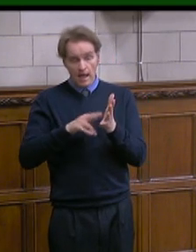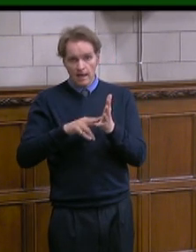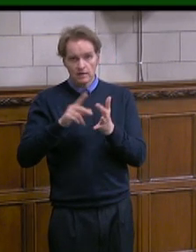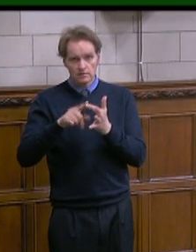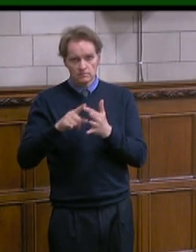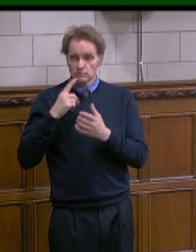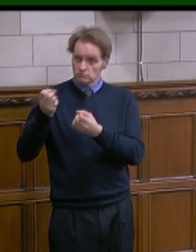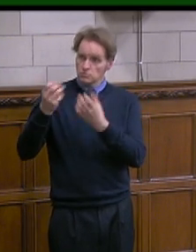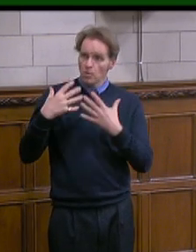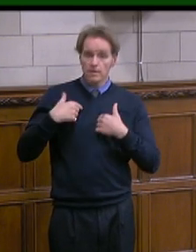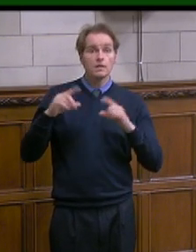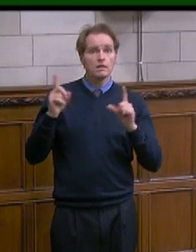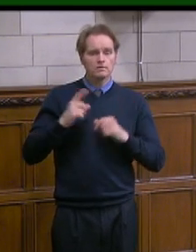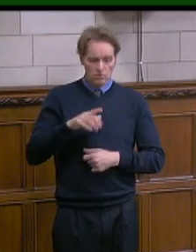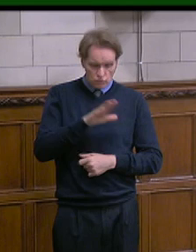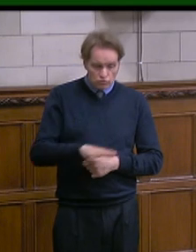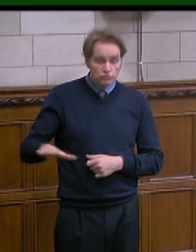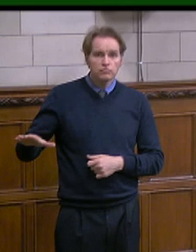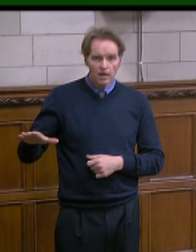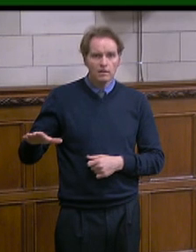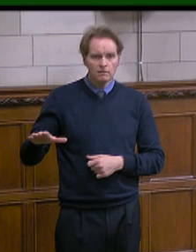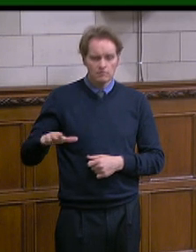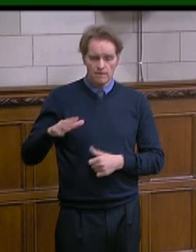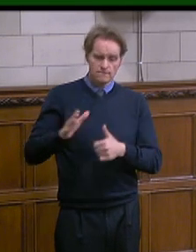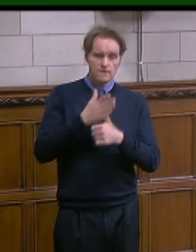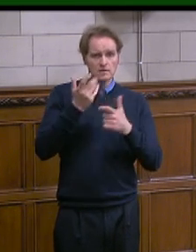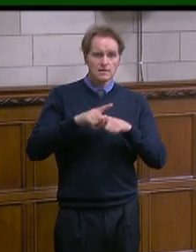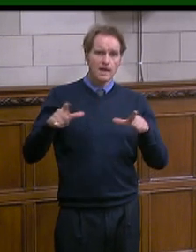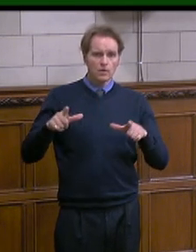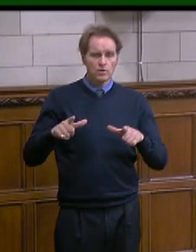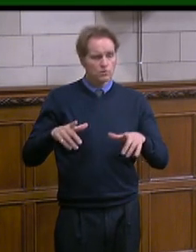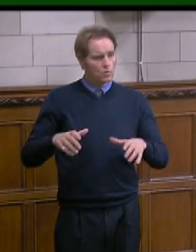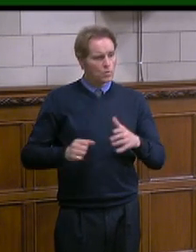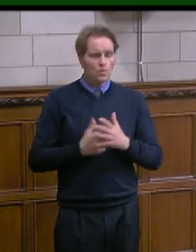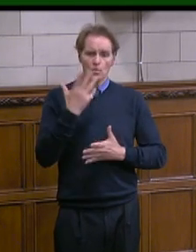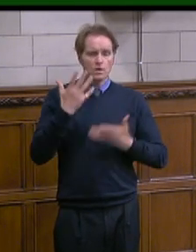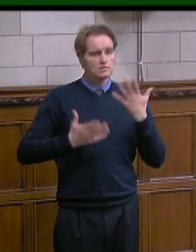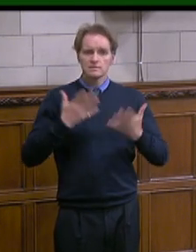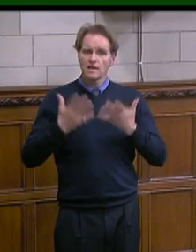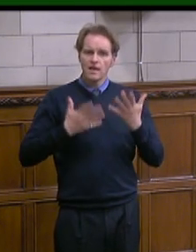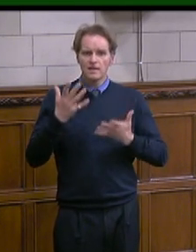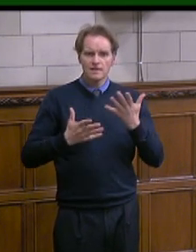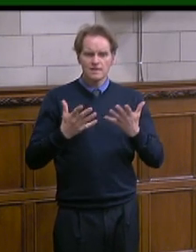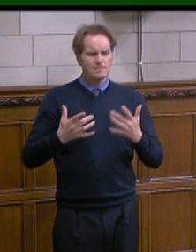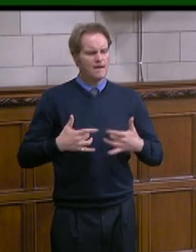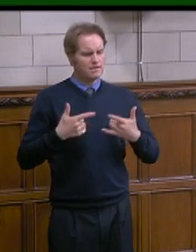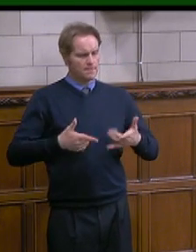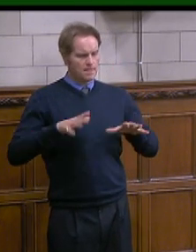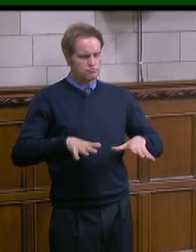She said it is discriminatory that they do not have the opportunity to achieve the most